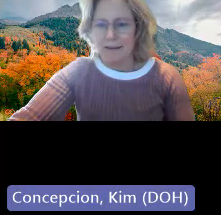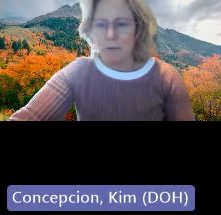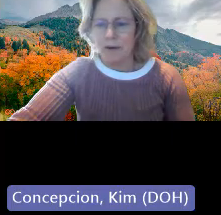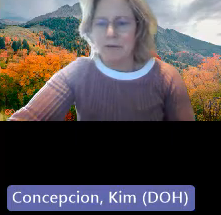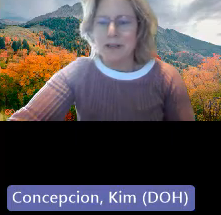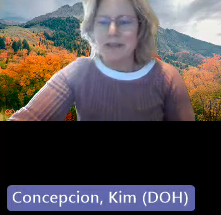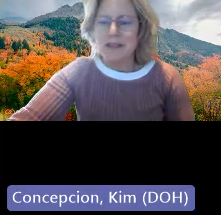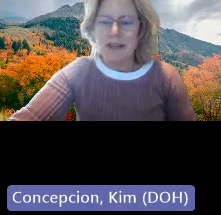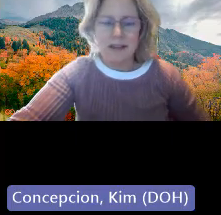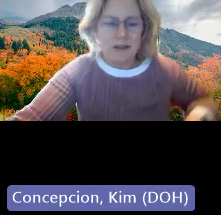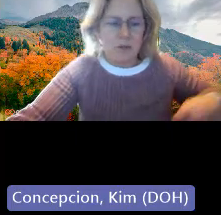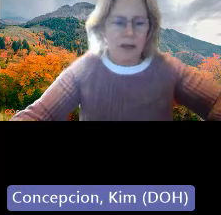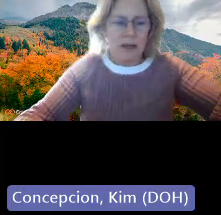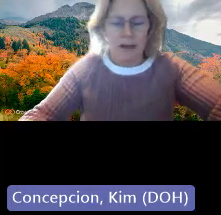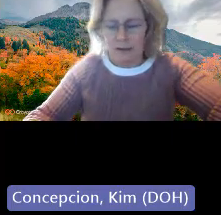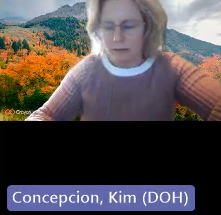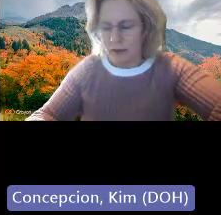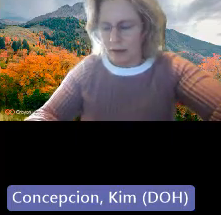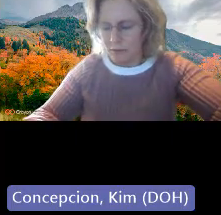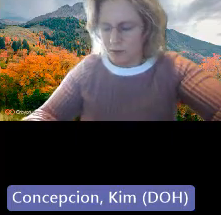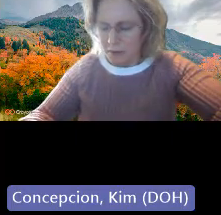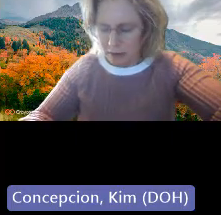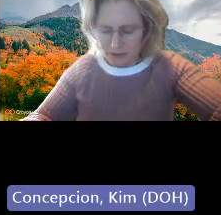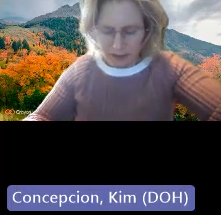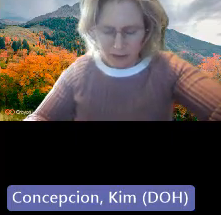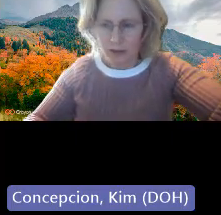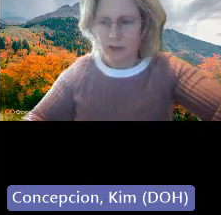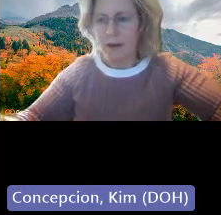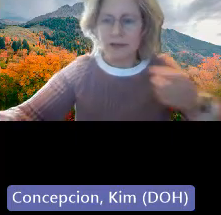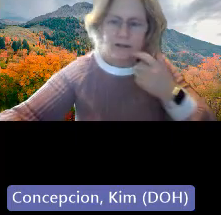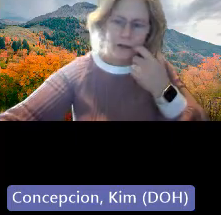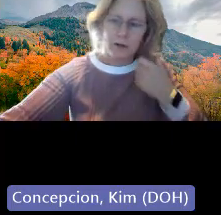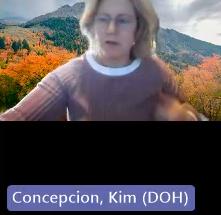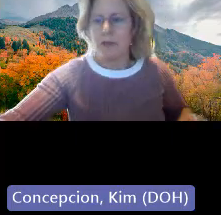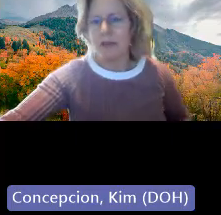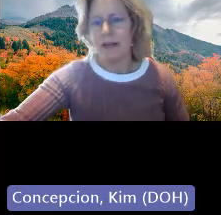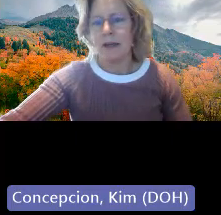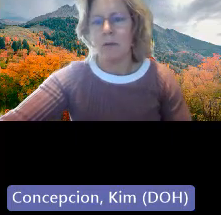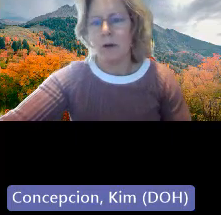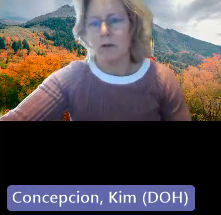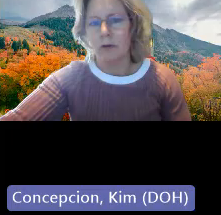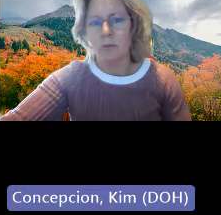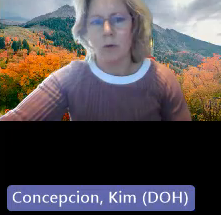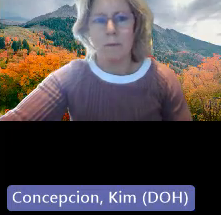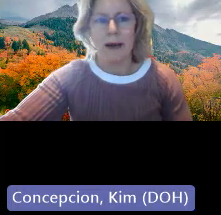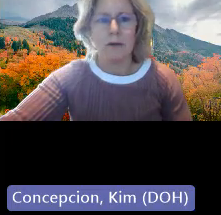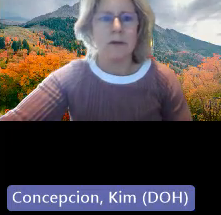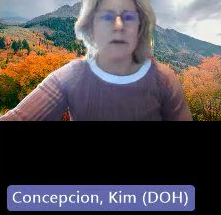and one of which is bringing speakers in on topics that you're interested in and wanna learn more about.